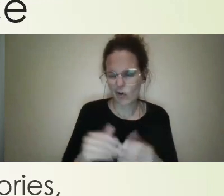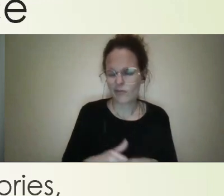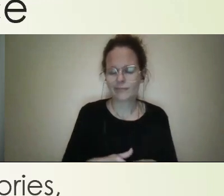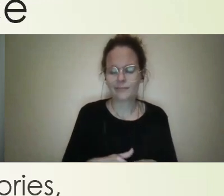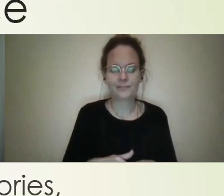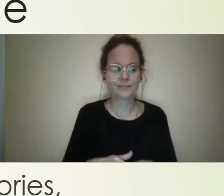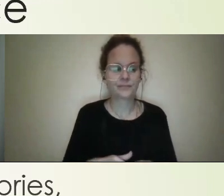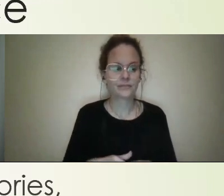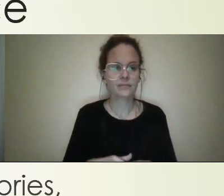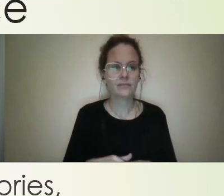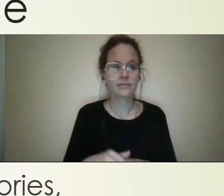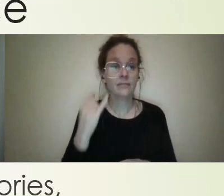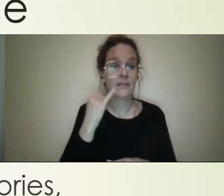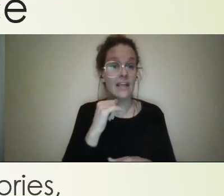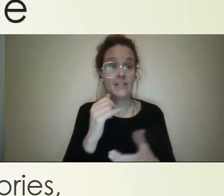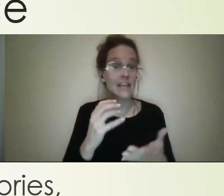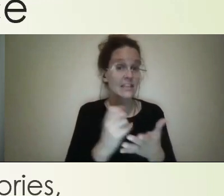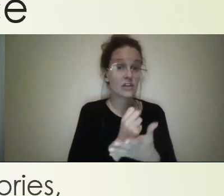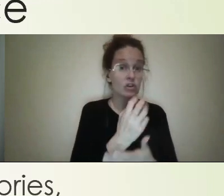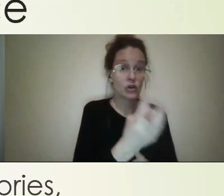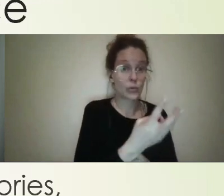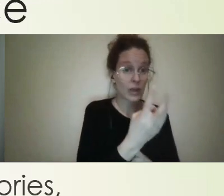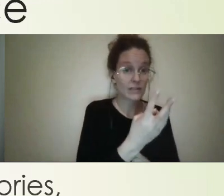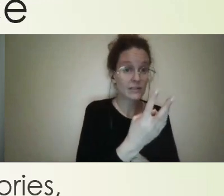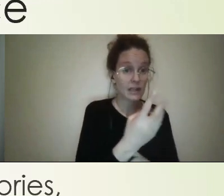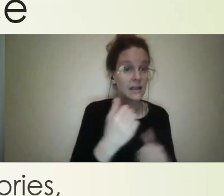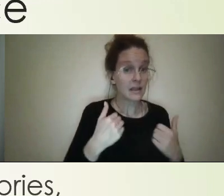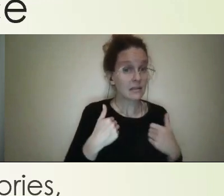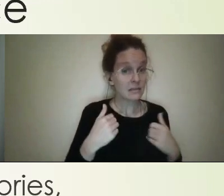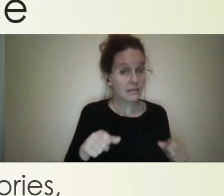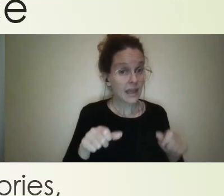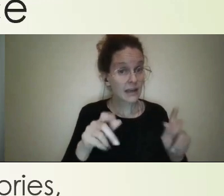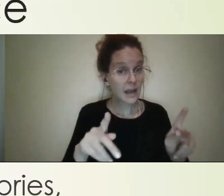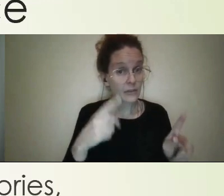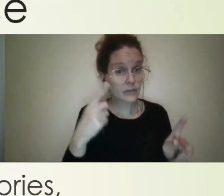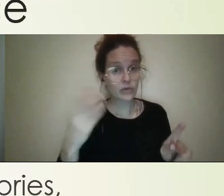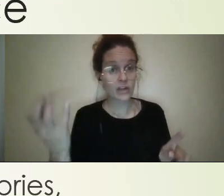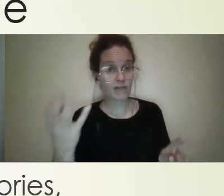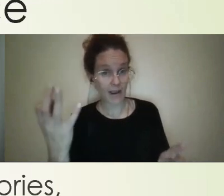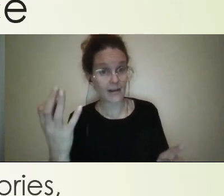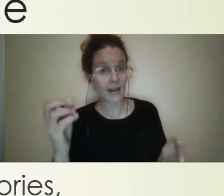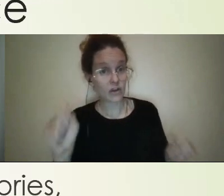they didn't earn it Wednesday, they still had an opportunity to earn it on Friday. So that worked